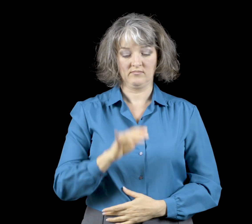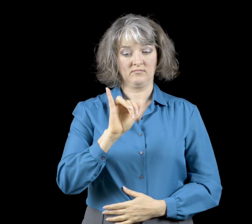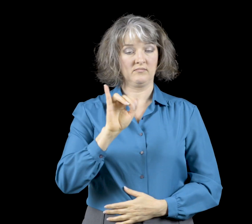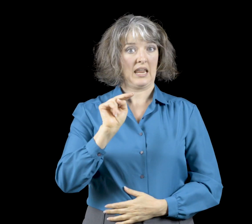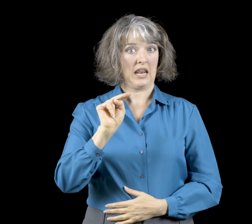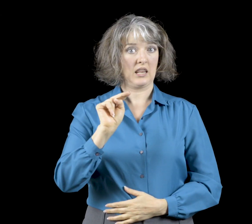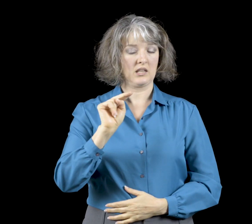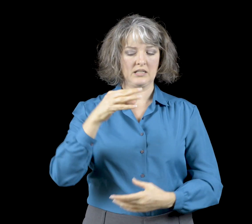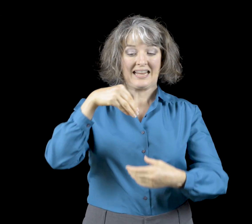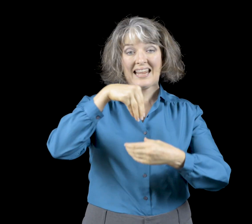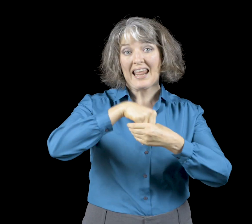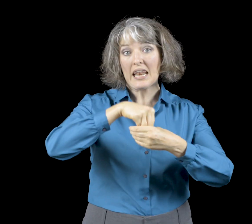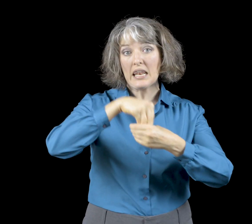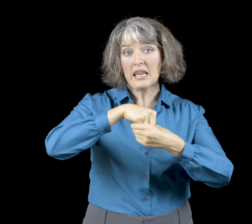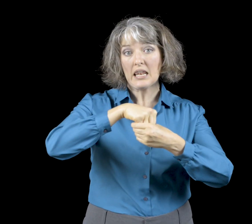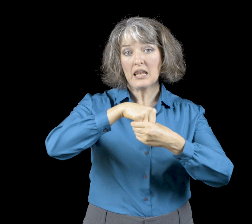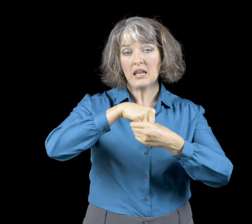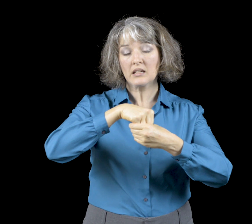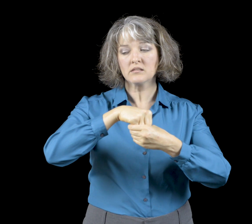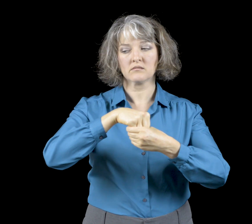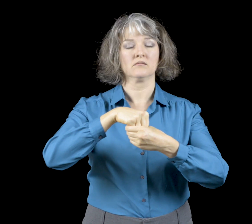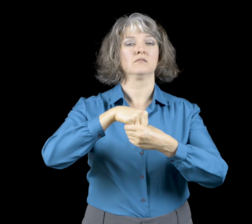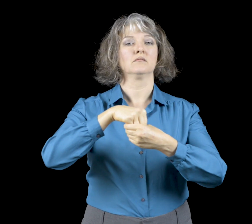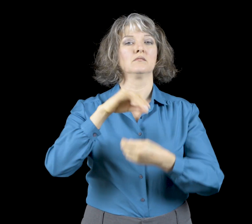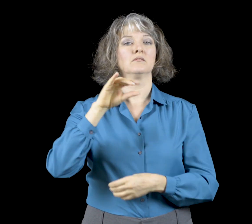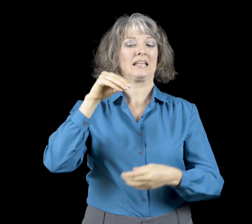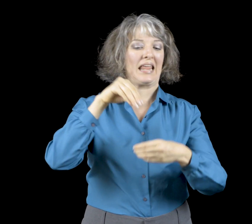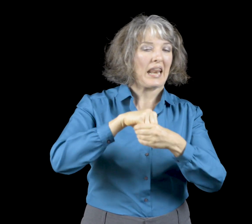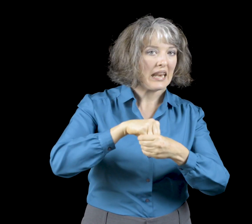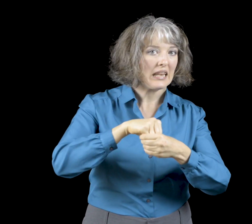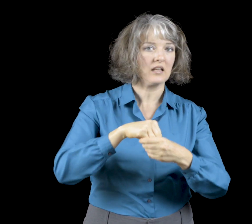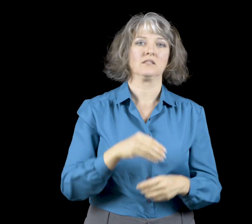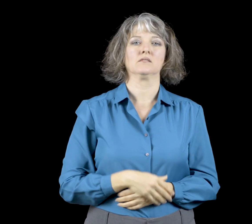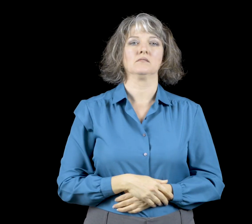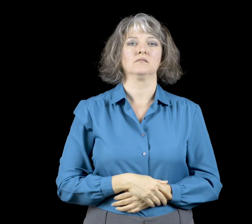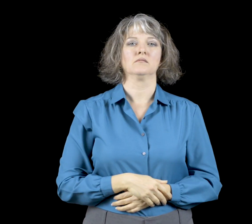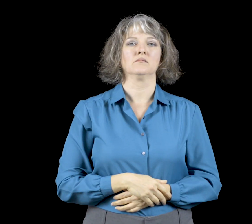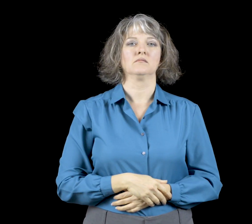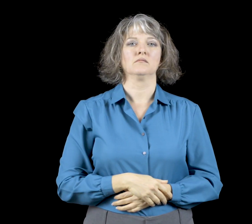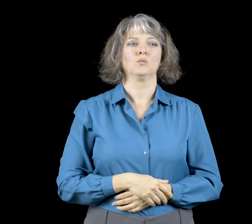I-N In (verb used only) Or inside